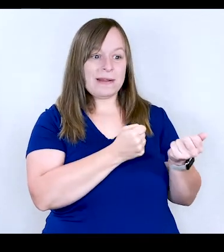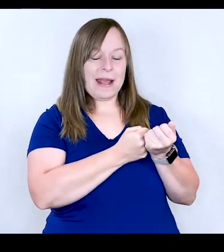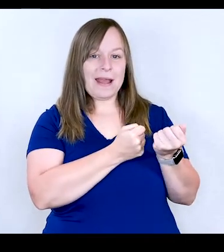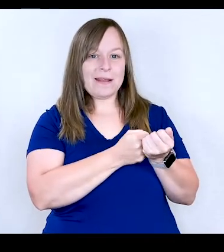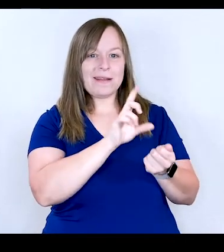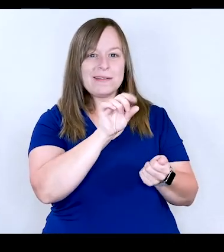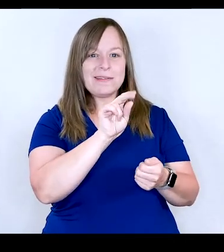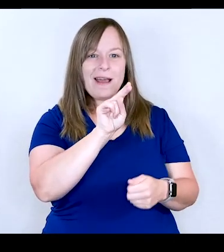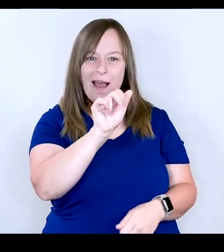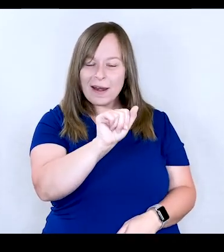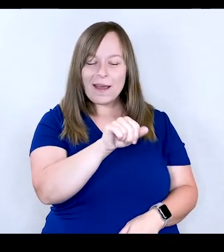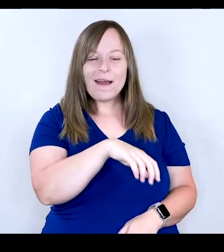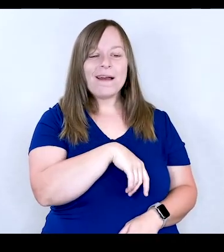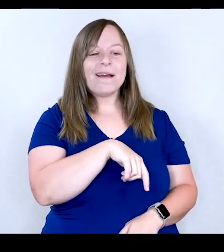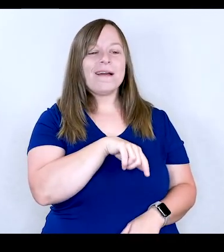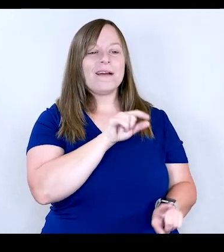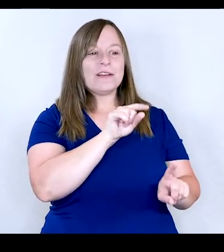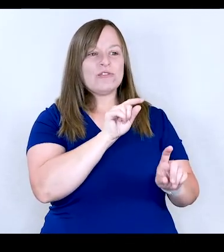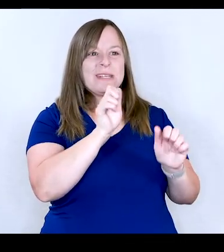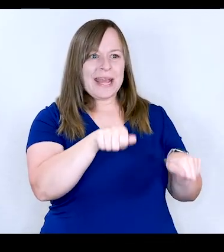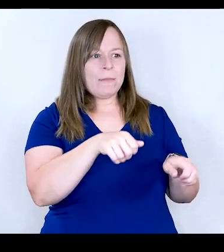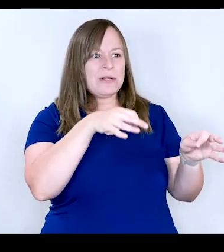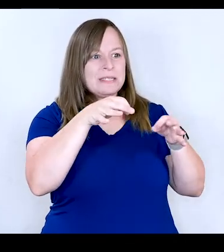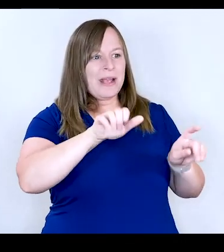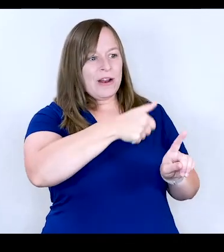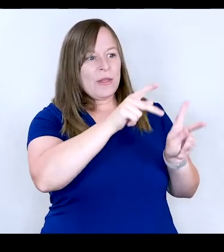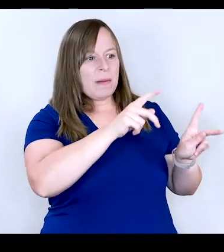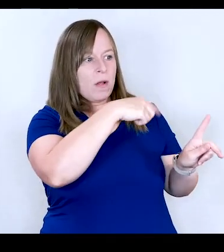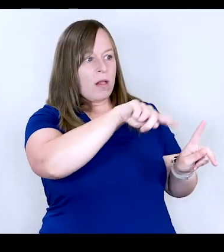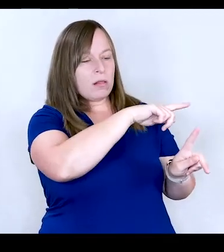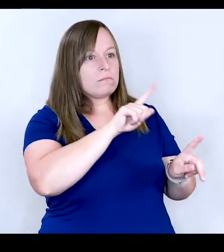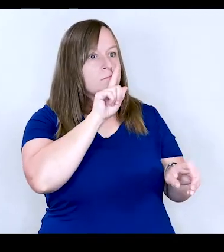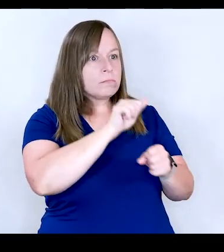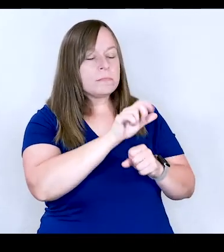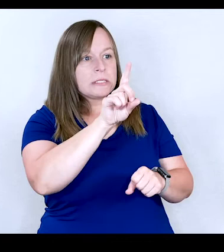name is Donna Trum, who was able to explain to those "Look, he is disabled" and show